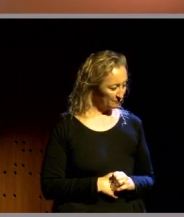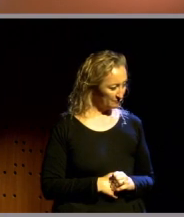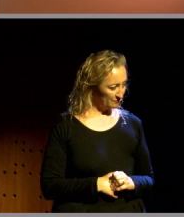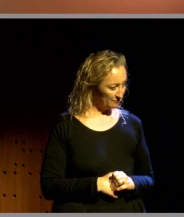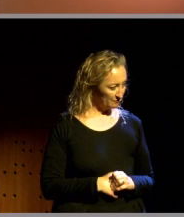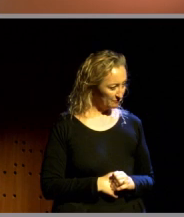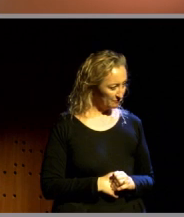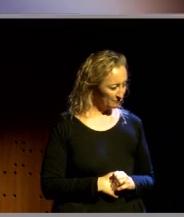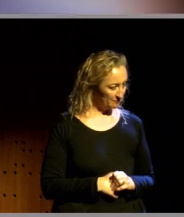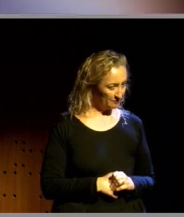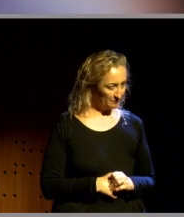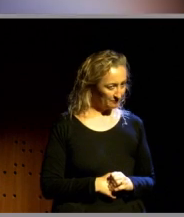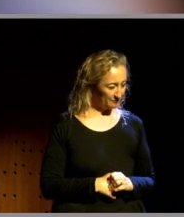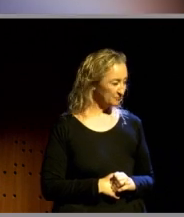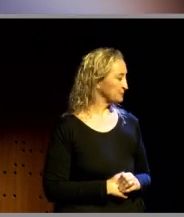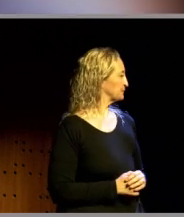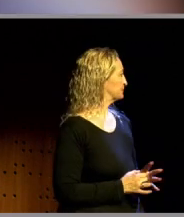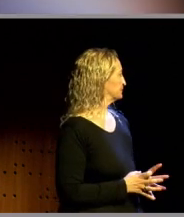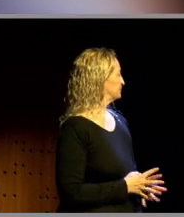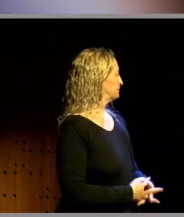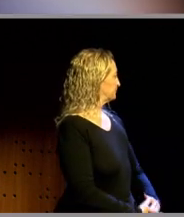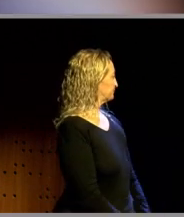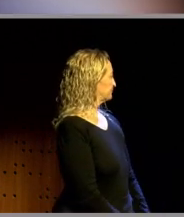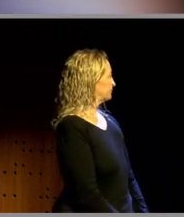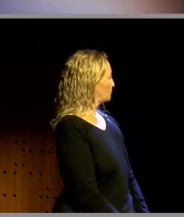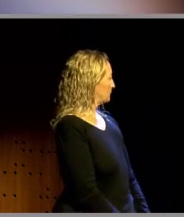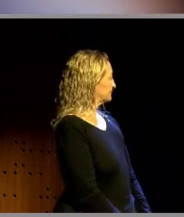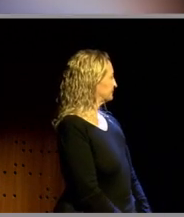online and in real life. Their work has been published in various literary